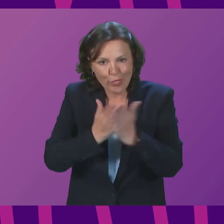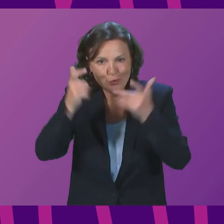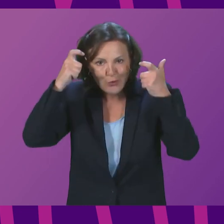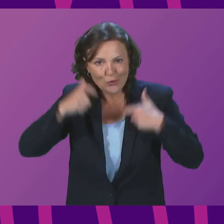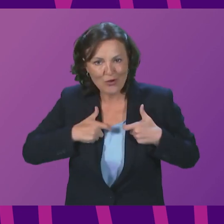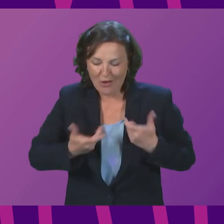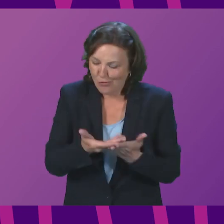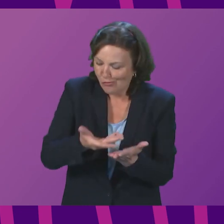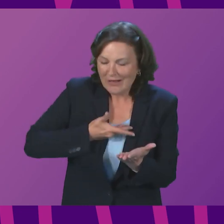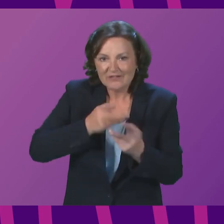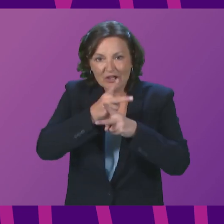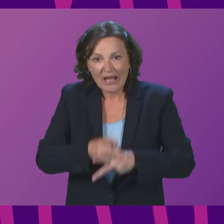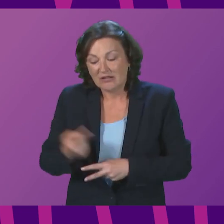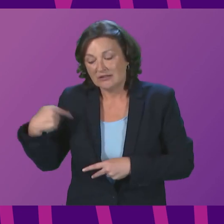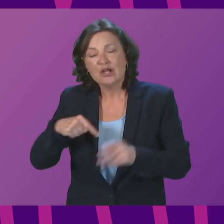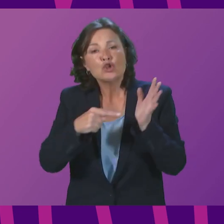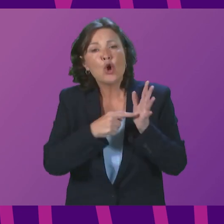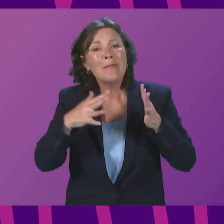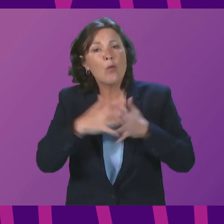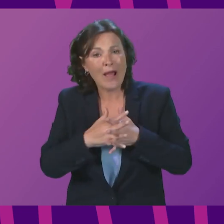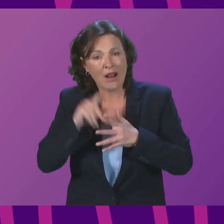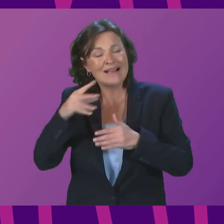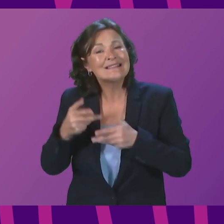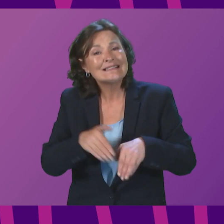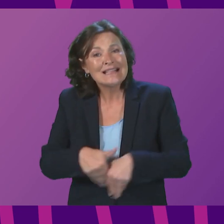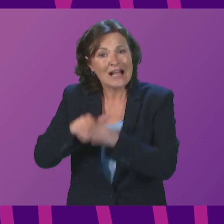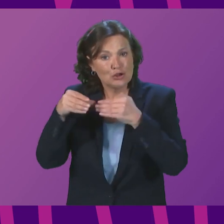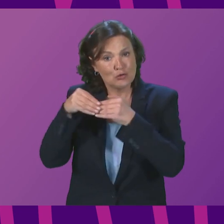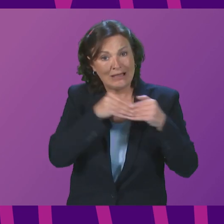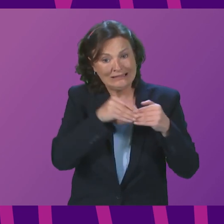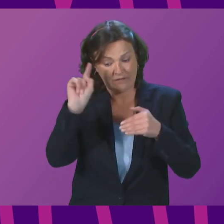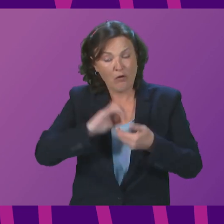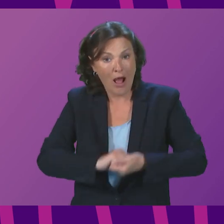rights “for carers”. Tommy Whitelaw, who is the national lead on caring for the Alliance Scotland, said that he is